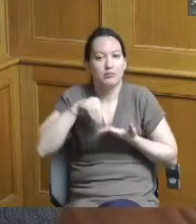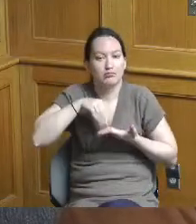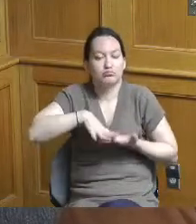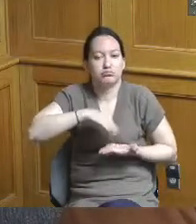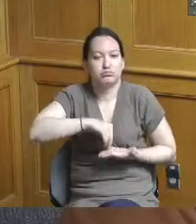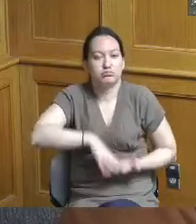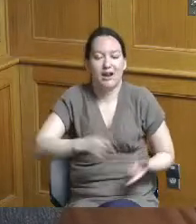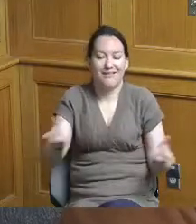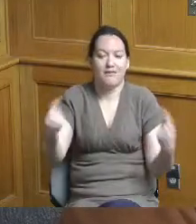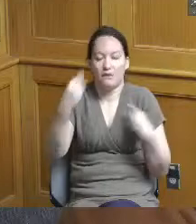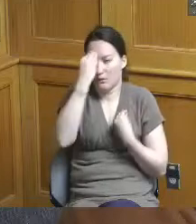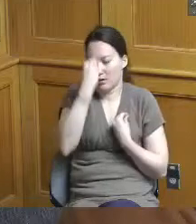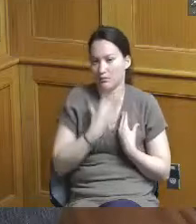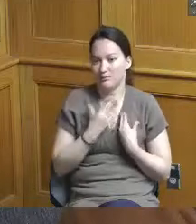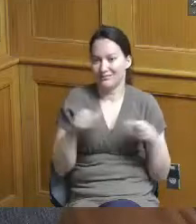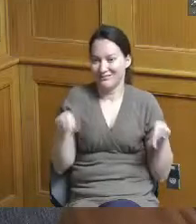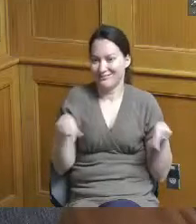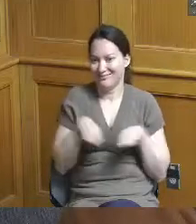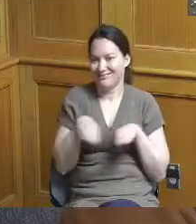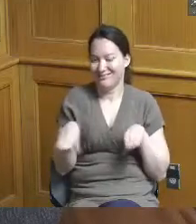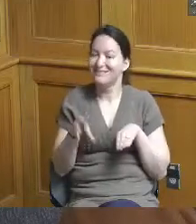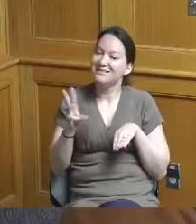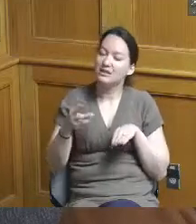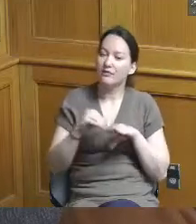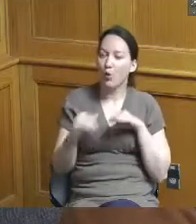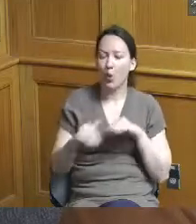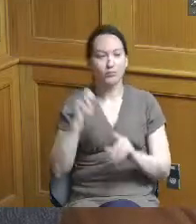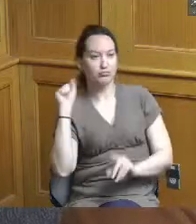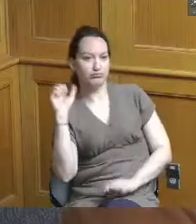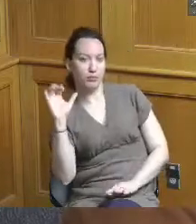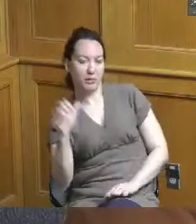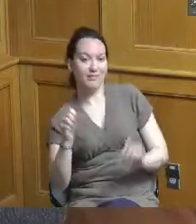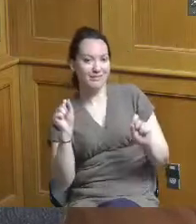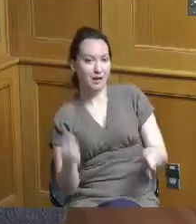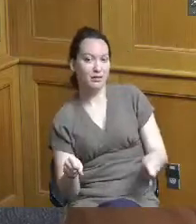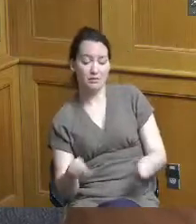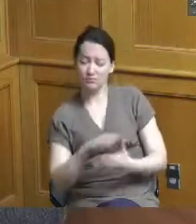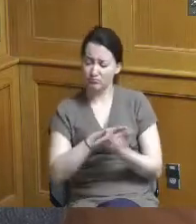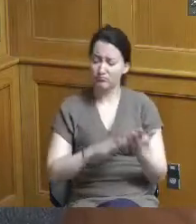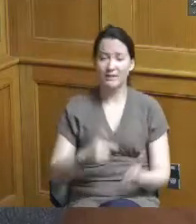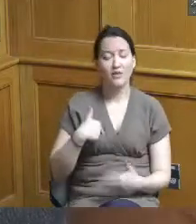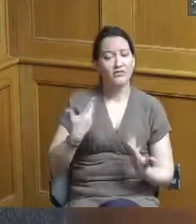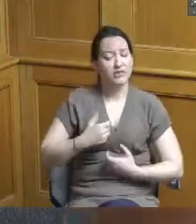sixth floor which is where the Administrator is so those are the things I did Express last time